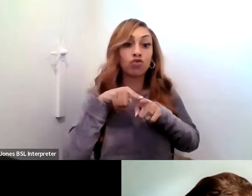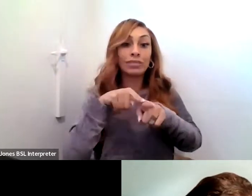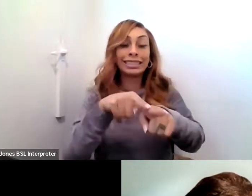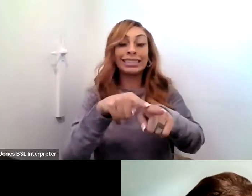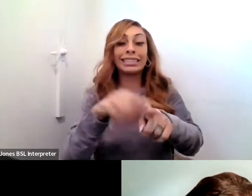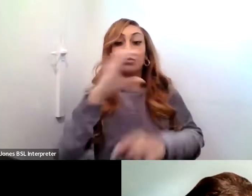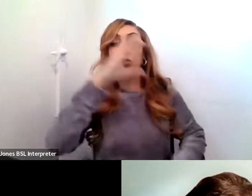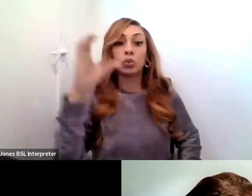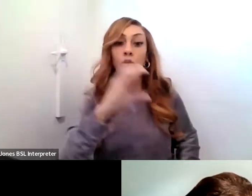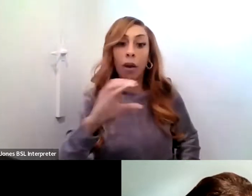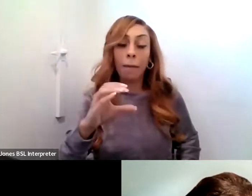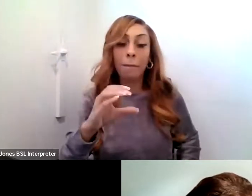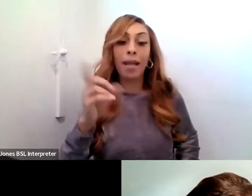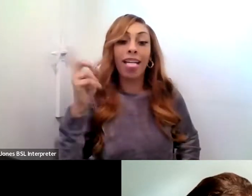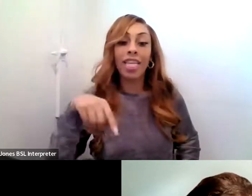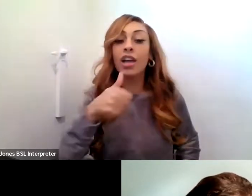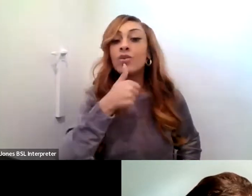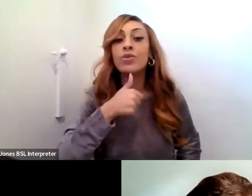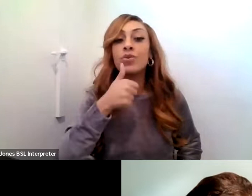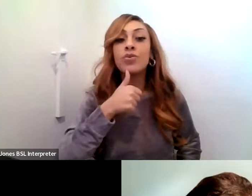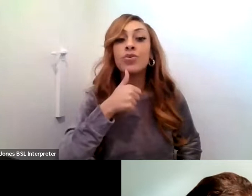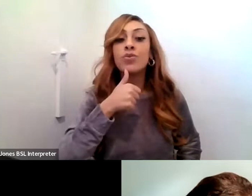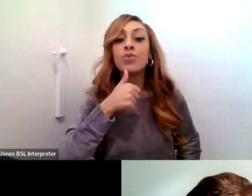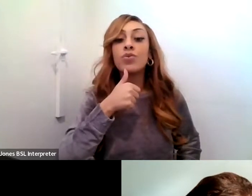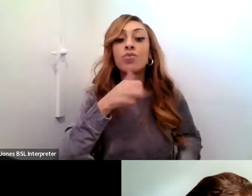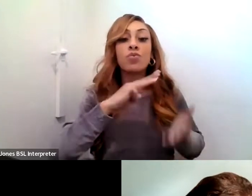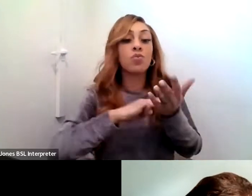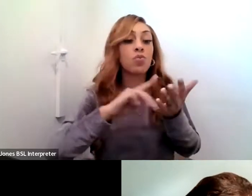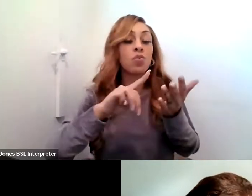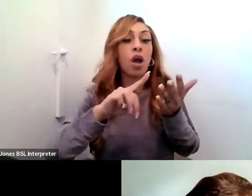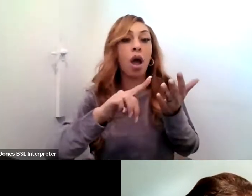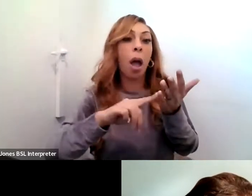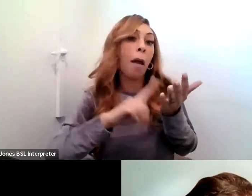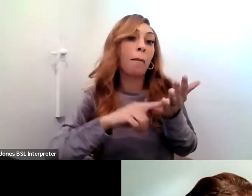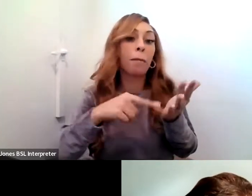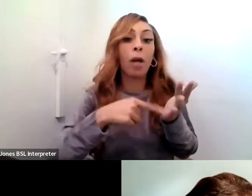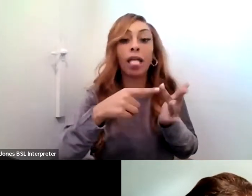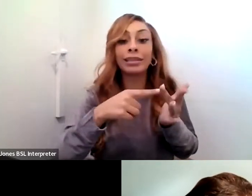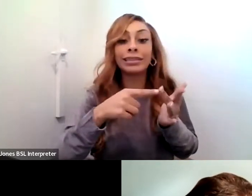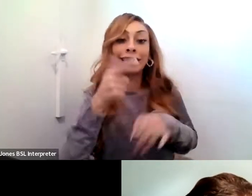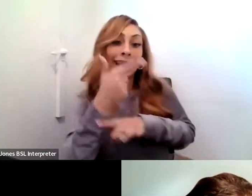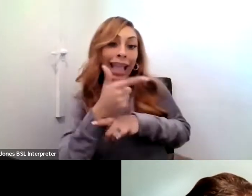than it is to be using the multi-cam setups, and lots of frames and angles,